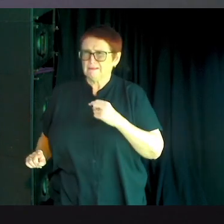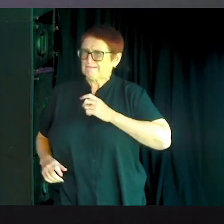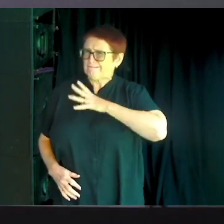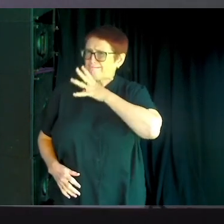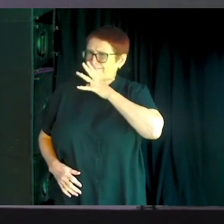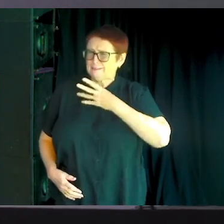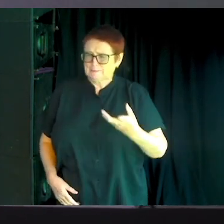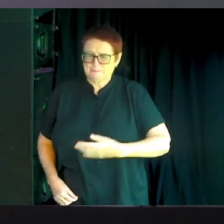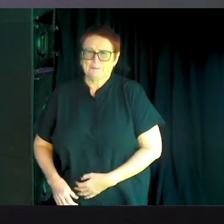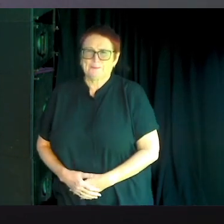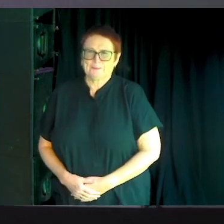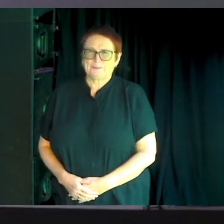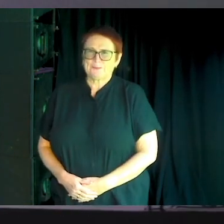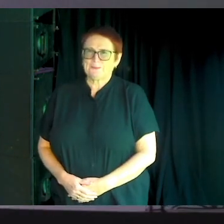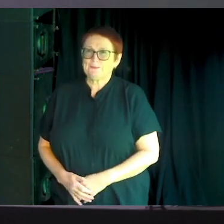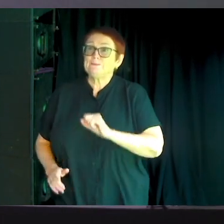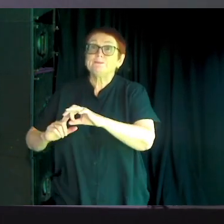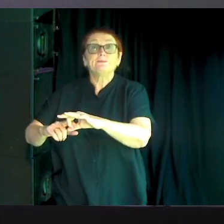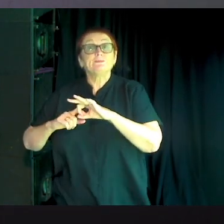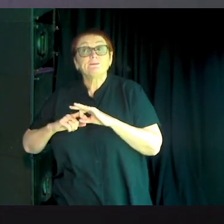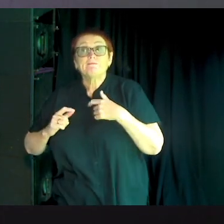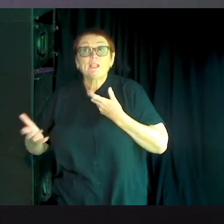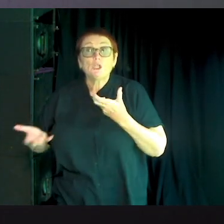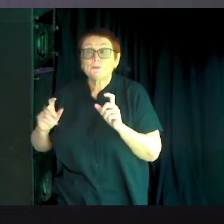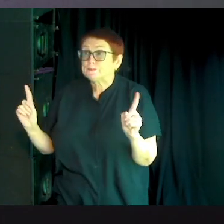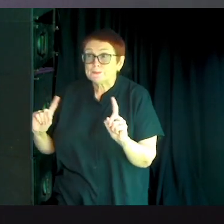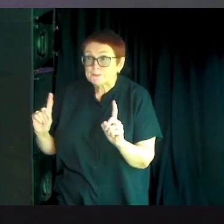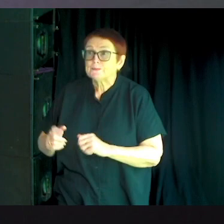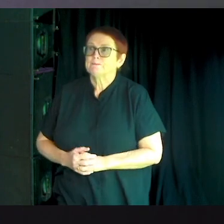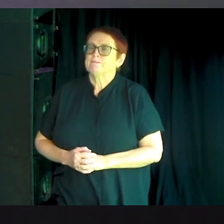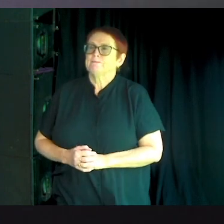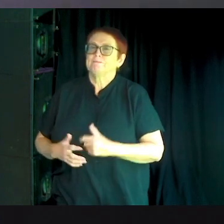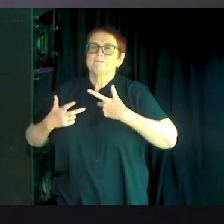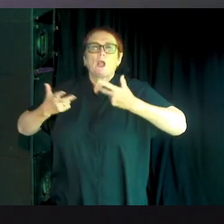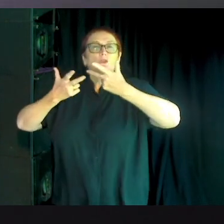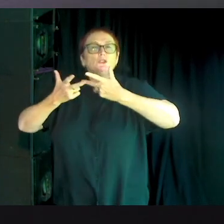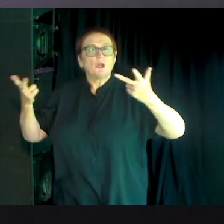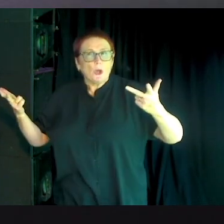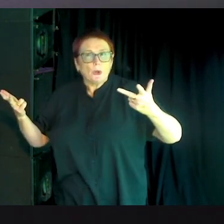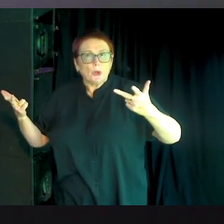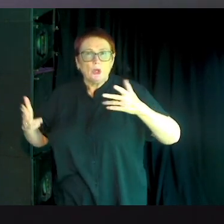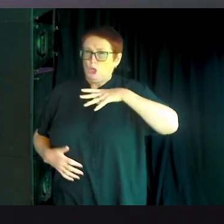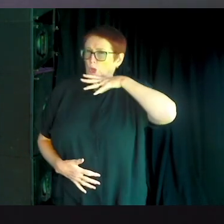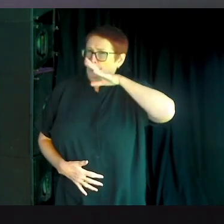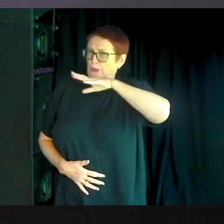anyway okay your question is what I'm gonna cook today yeah I'm gonna show you a spicy tuna